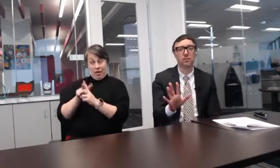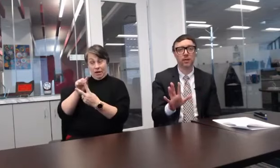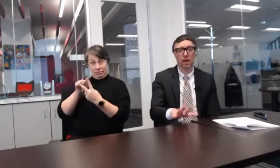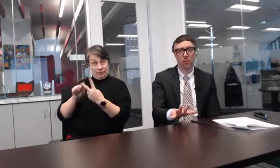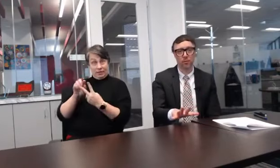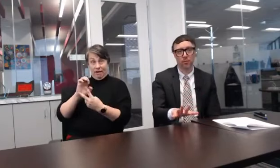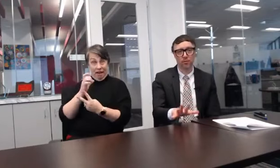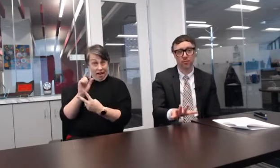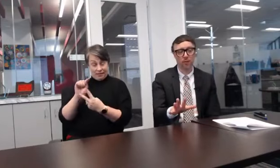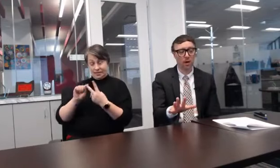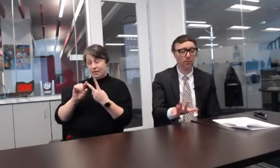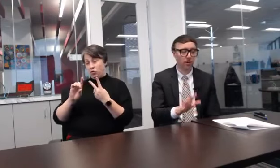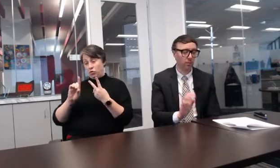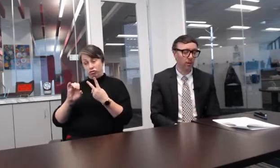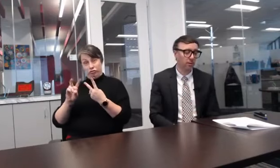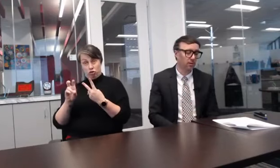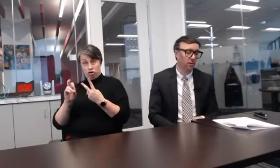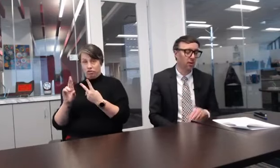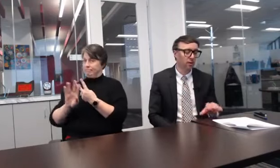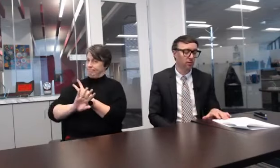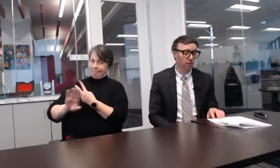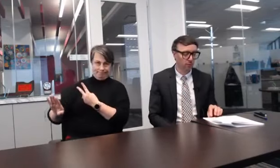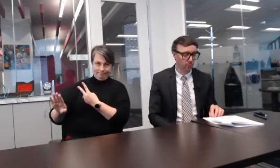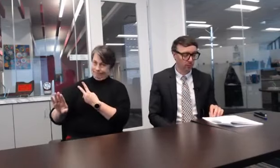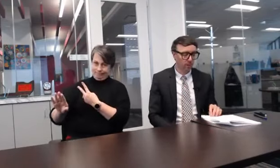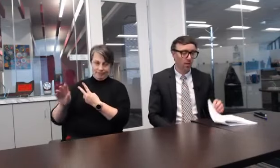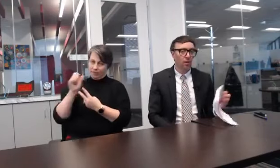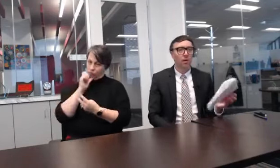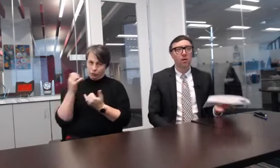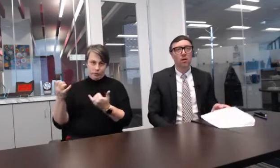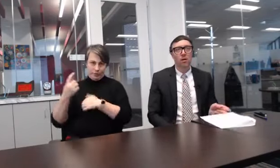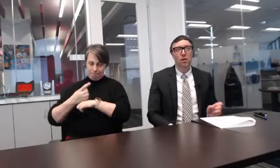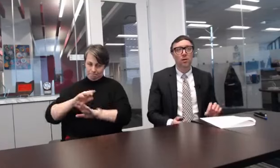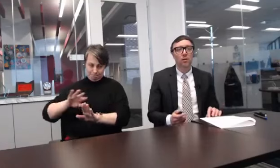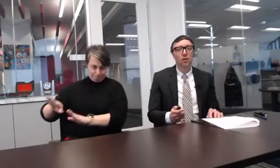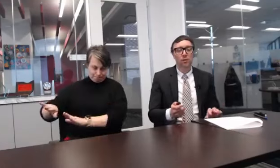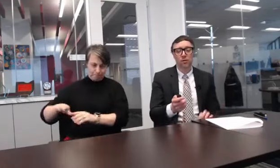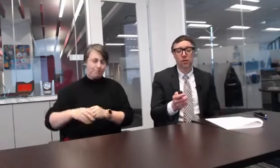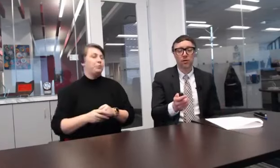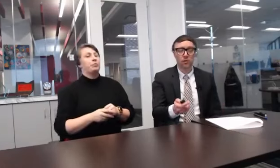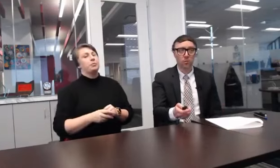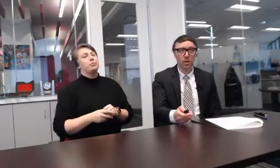just the County Board funded waivers. So the new waiting list system